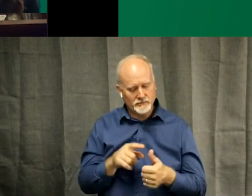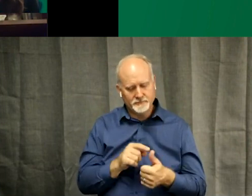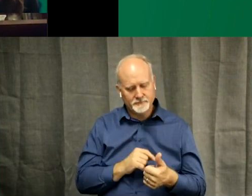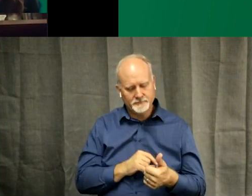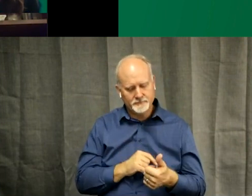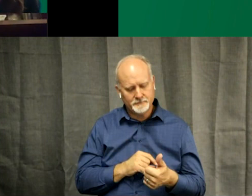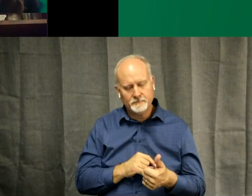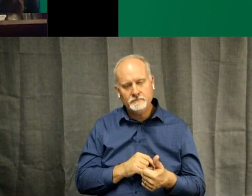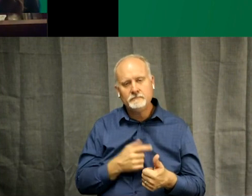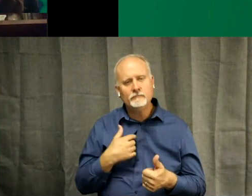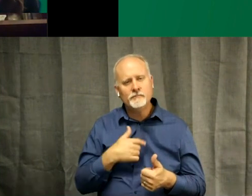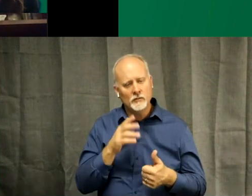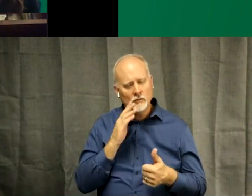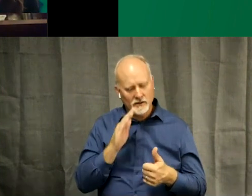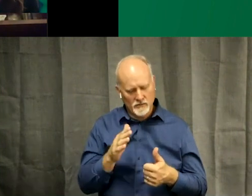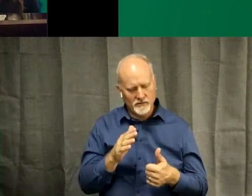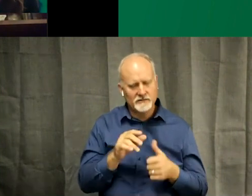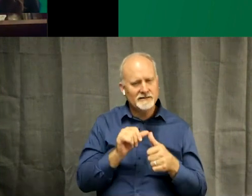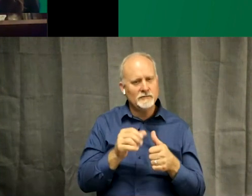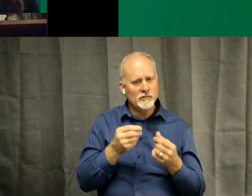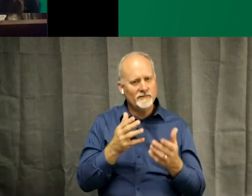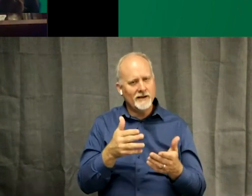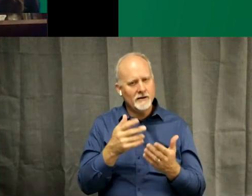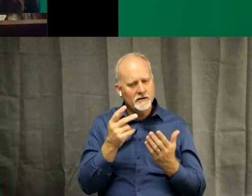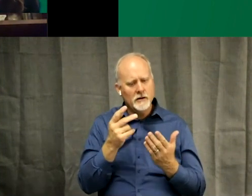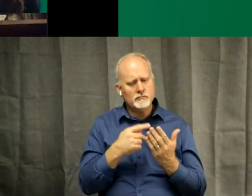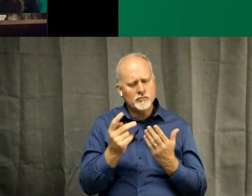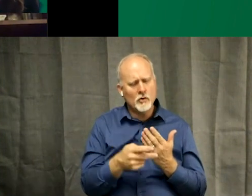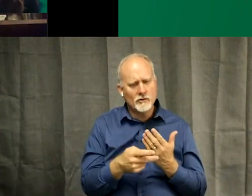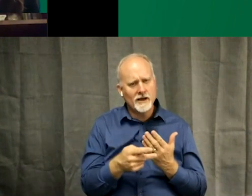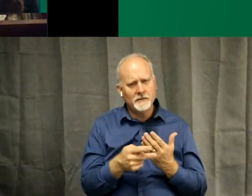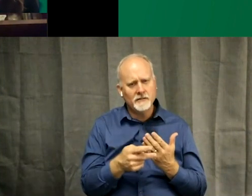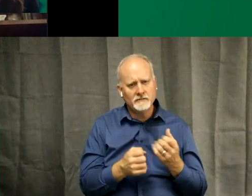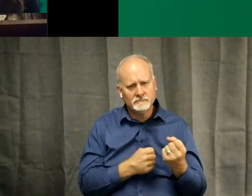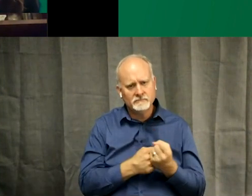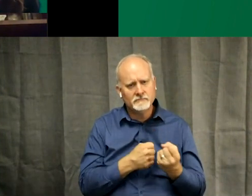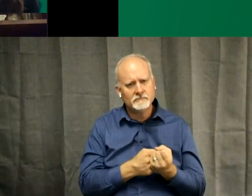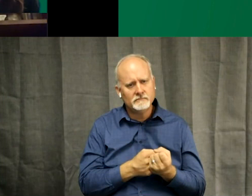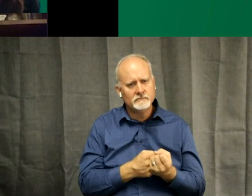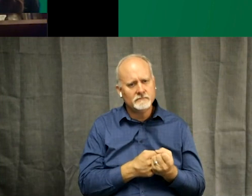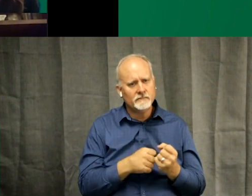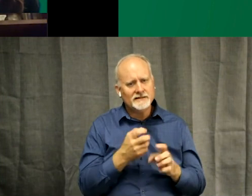first we will continue to to provide programming that embraces and serves the safety practices and